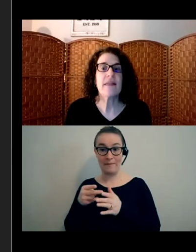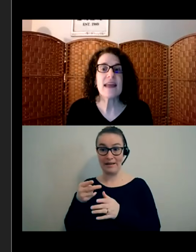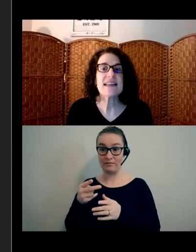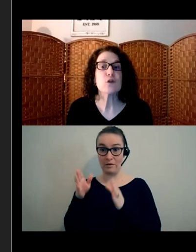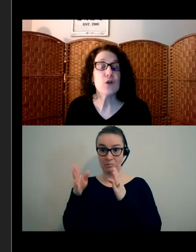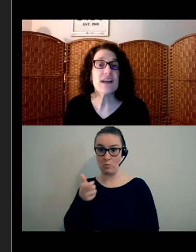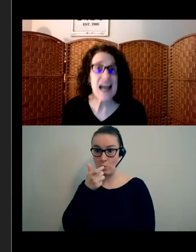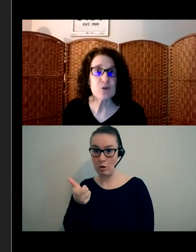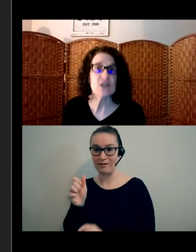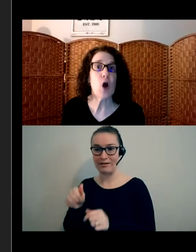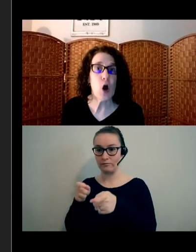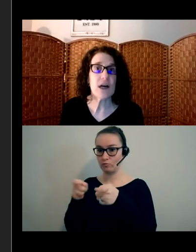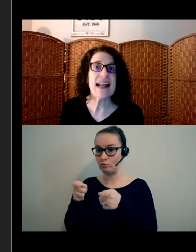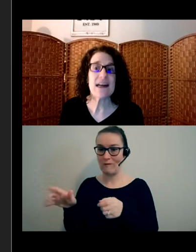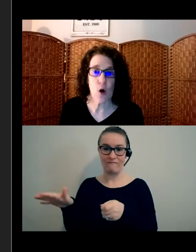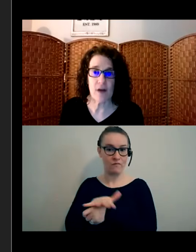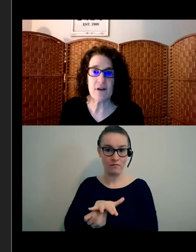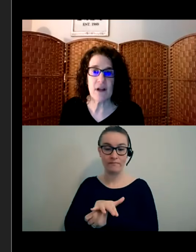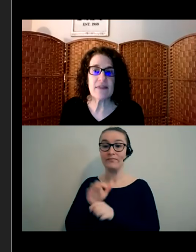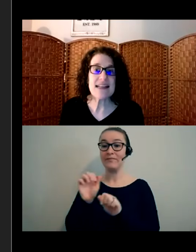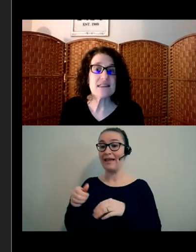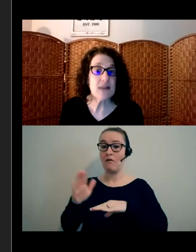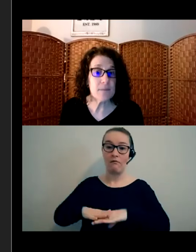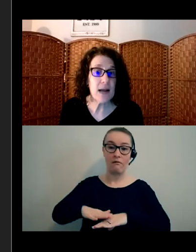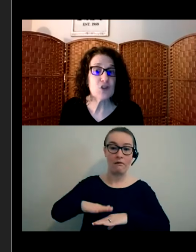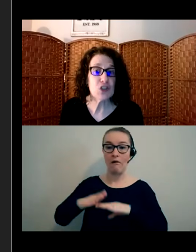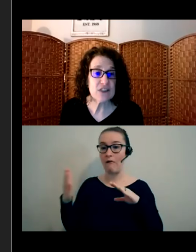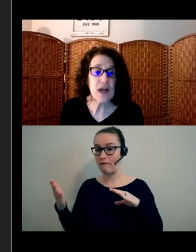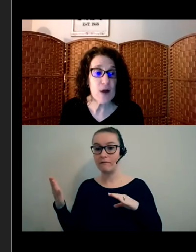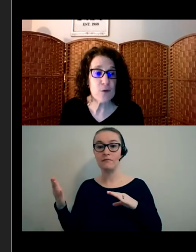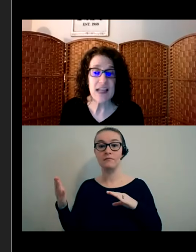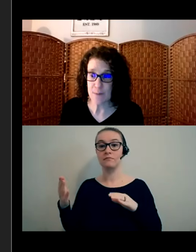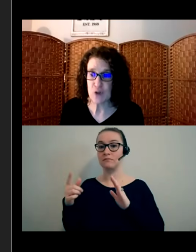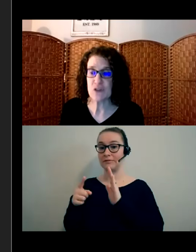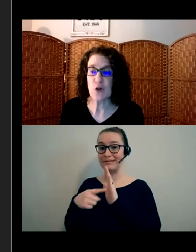They can turn the captions on and off. They can sometimes change how the captions look.